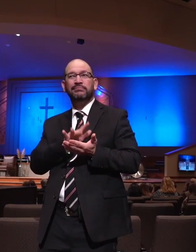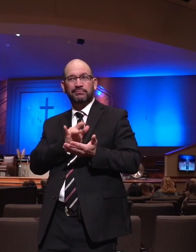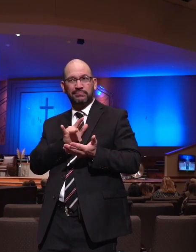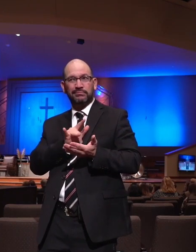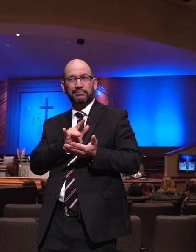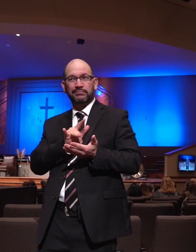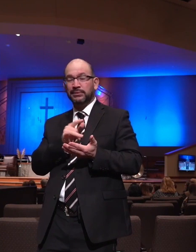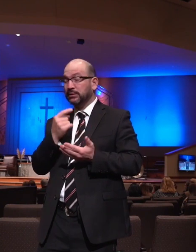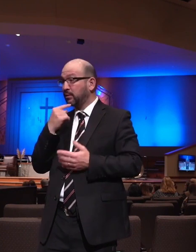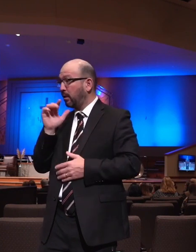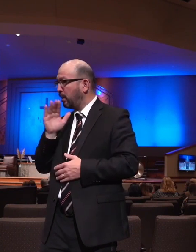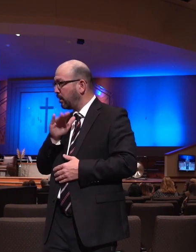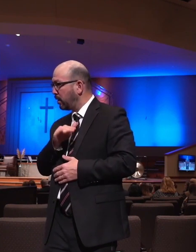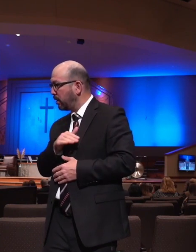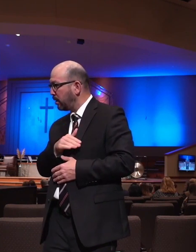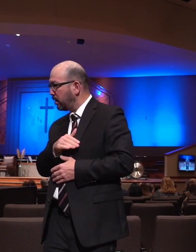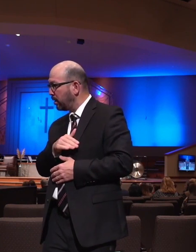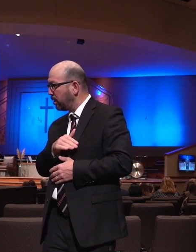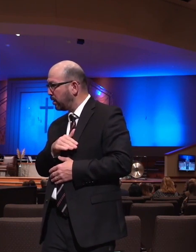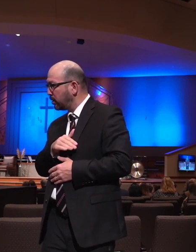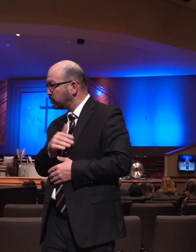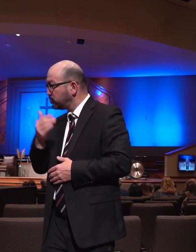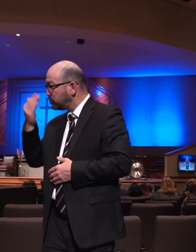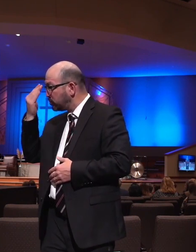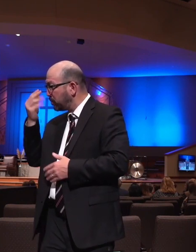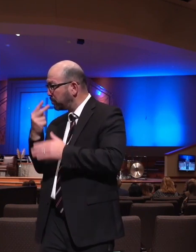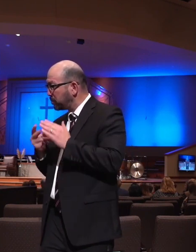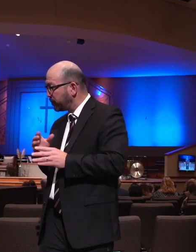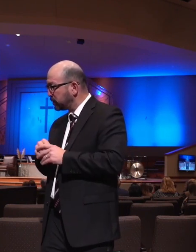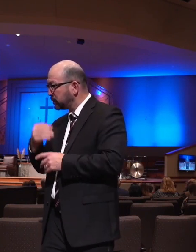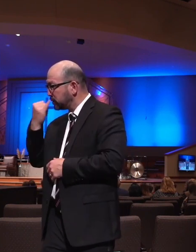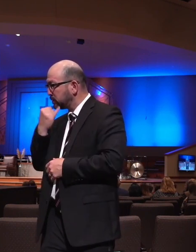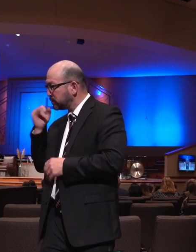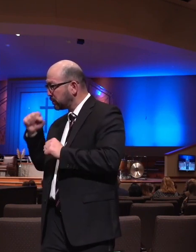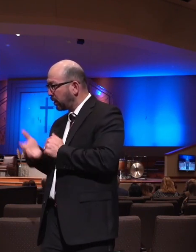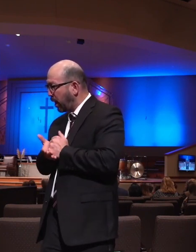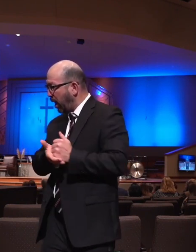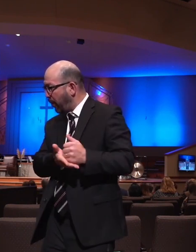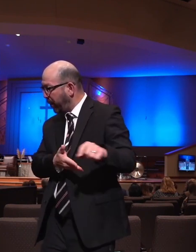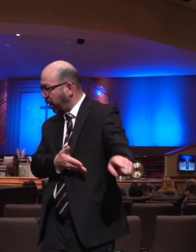there's a prophet over there that can do it so you've got to look at these divine